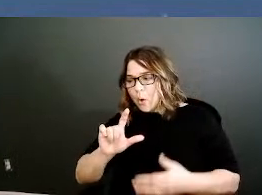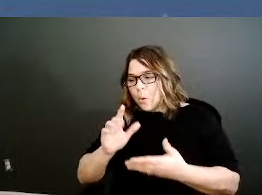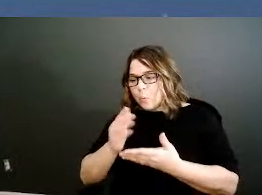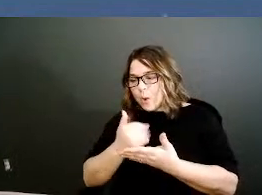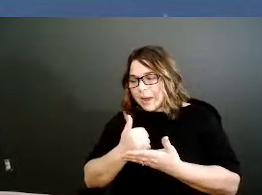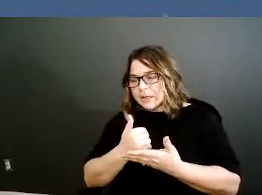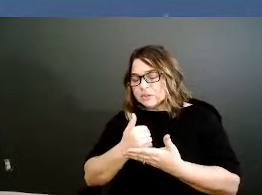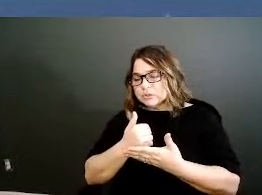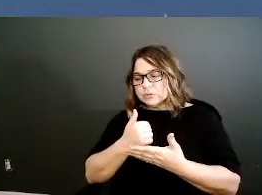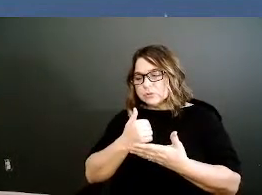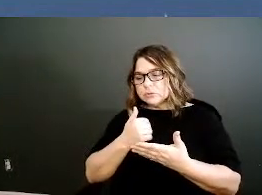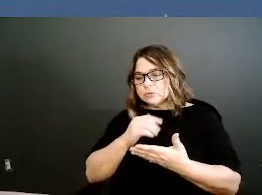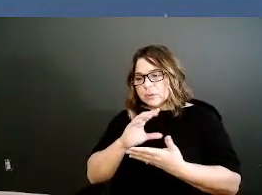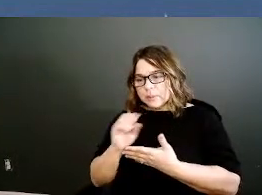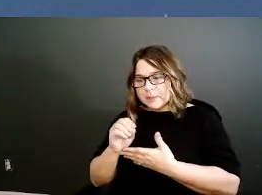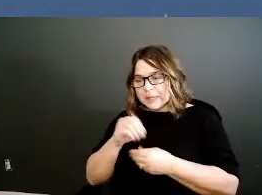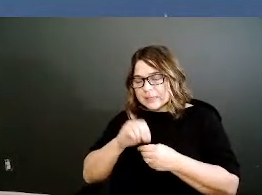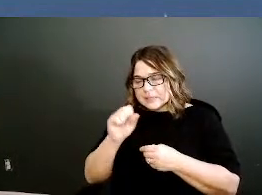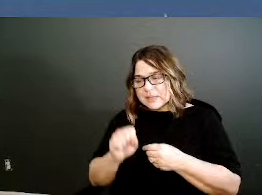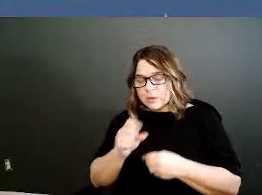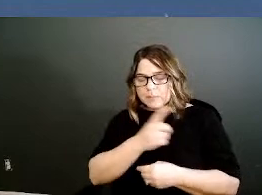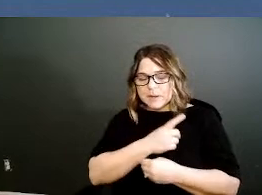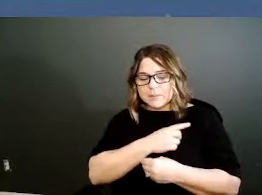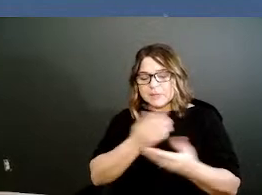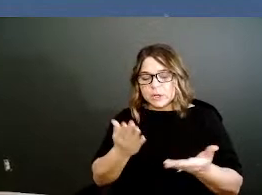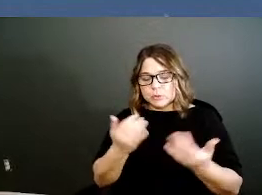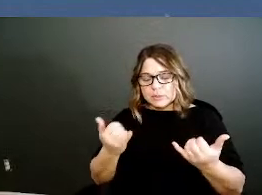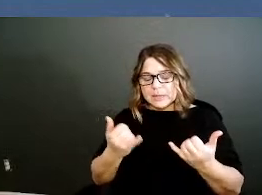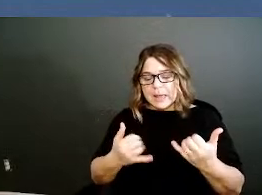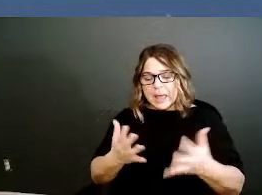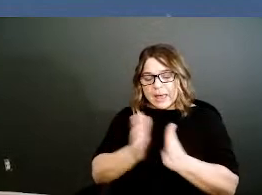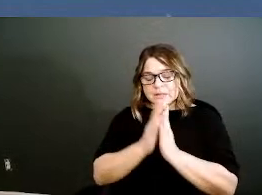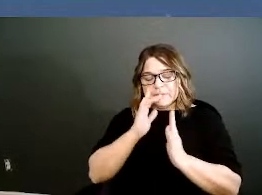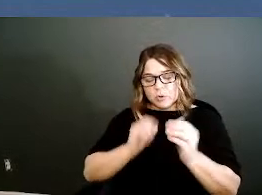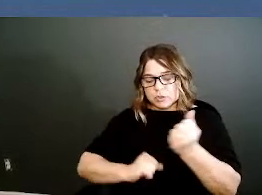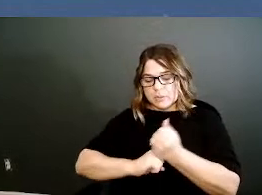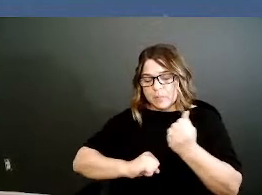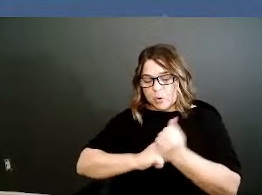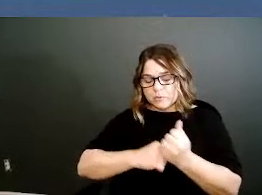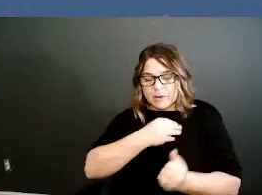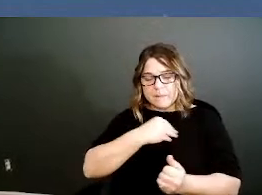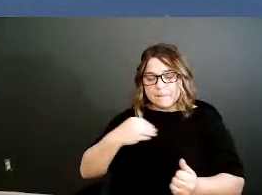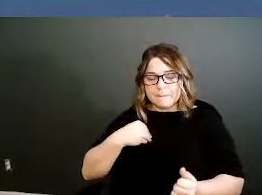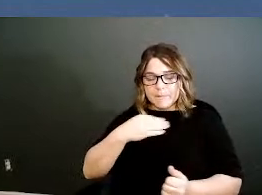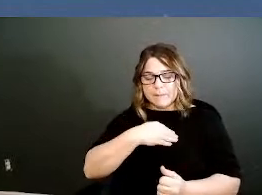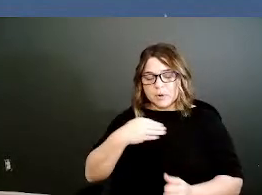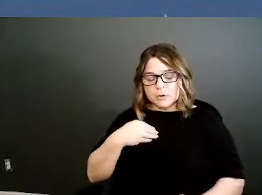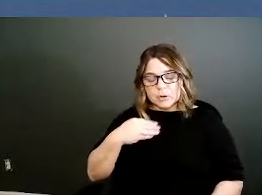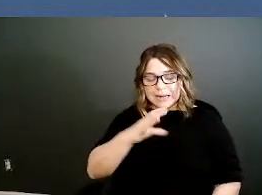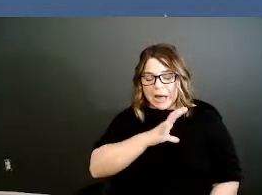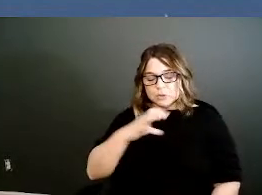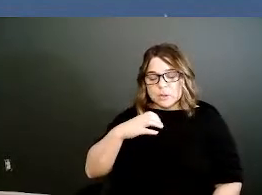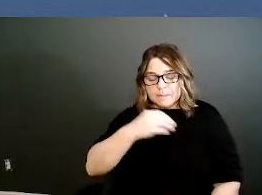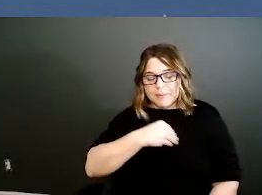INCREASE FUNDING FOR ENFORCEMENT OF LABOR STANDARDS TO ENSURE THAT THE MOST MARGINALIZED WORKERS IN OUR CITY HAVE BASIC PROTECTIONS FOR A WORKPLACE RIGHTS.